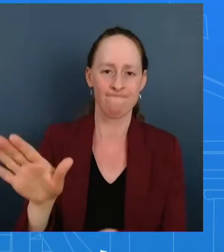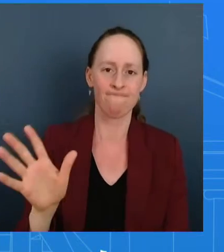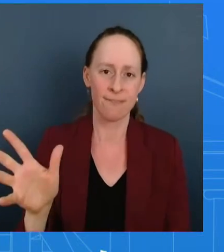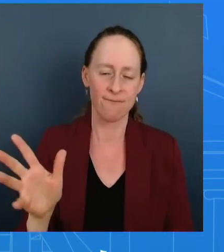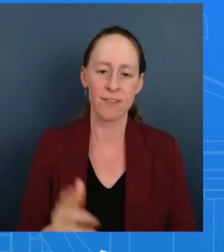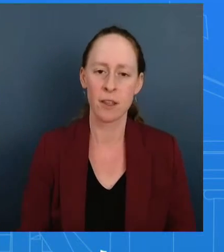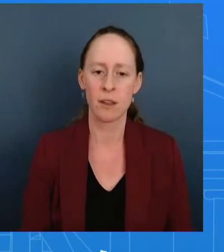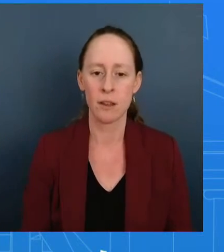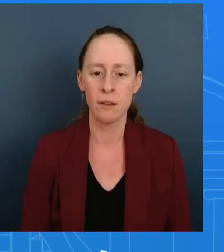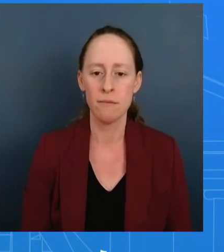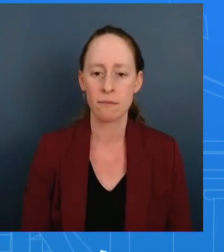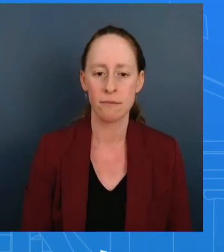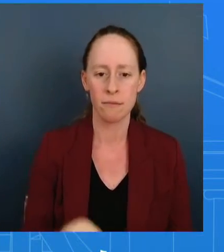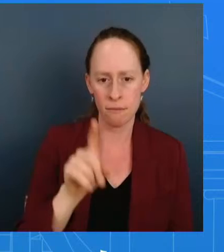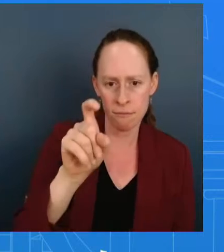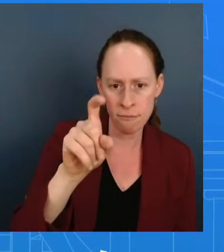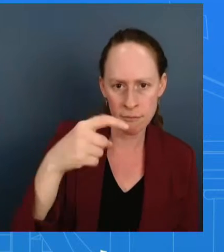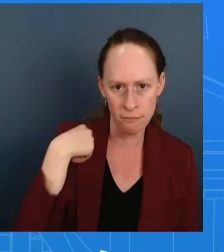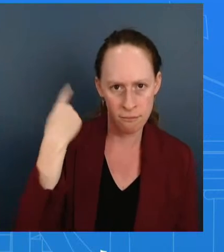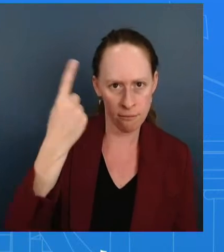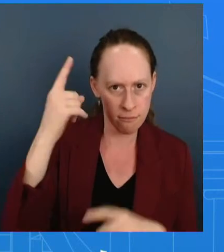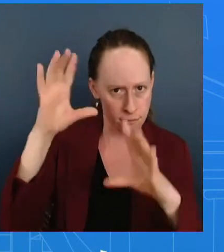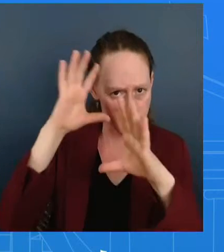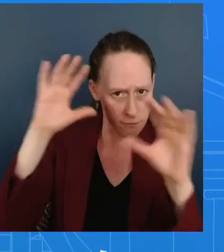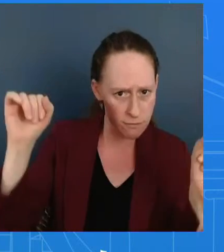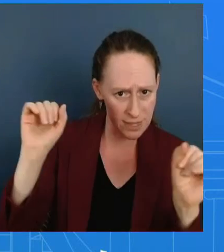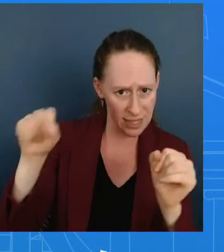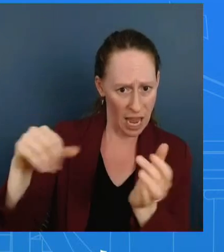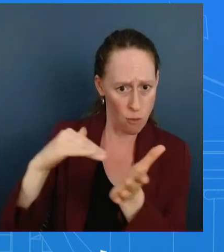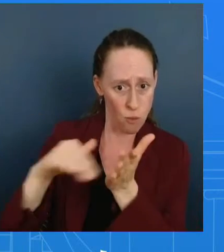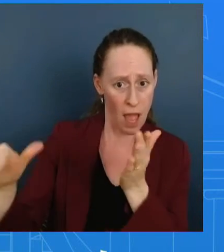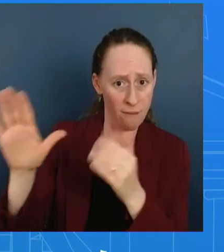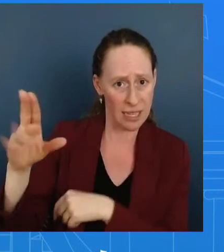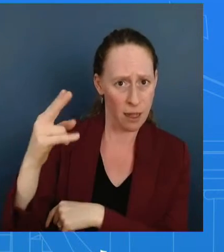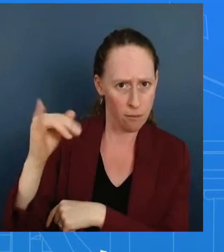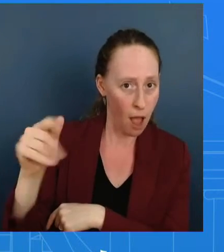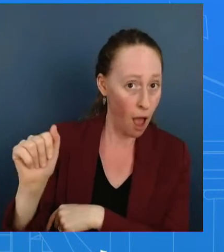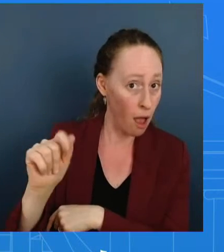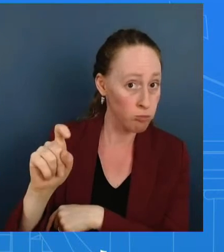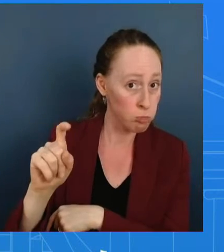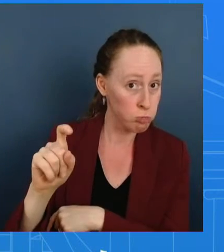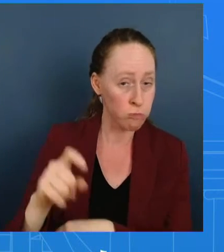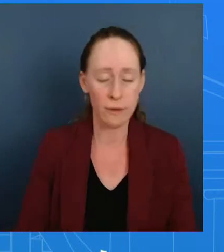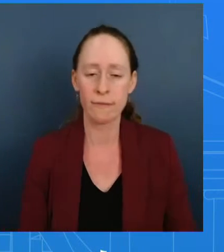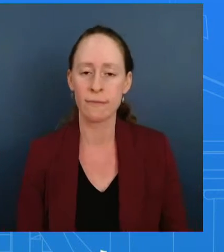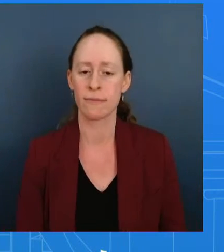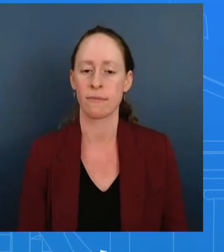I'm not going to pretend I -- I know how that -- that works. And what I will do is -- certainly,